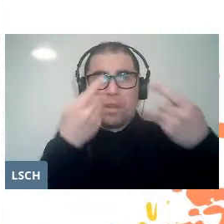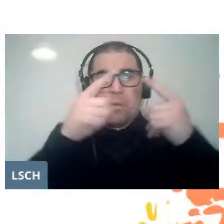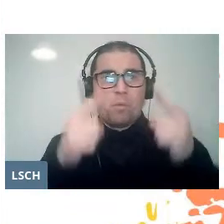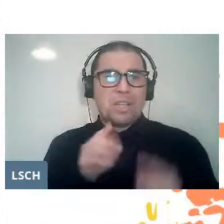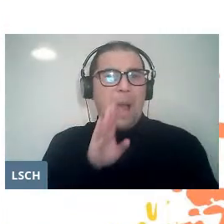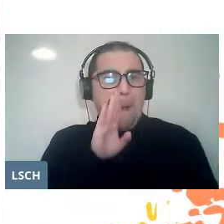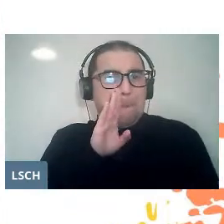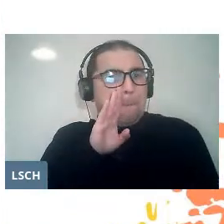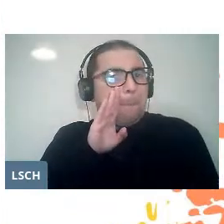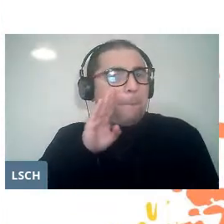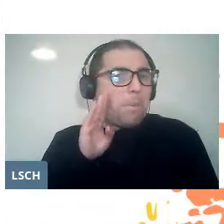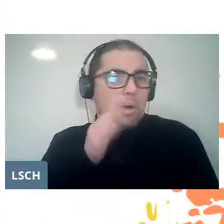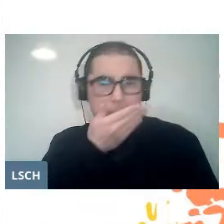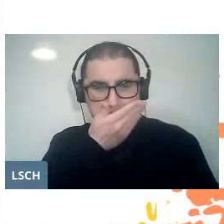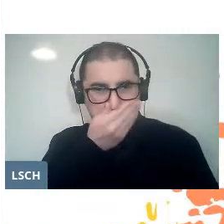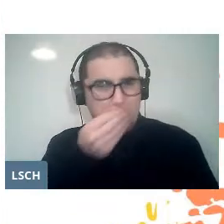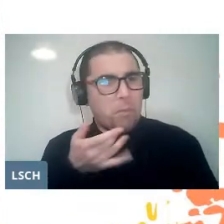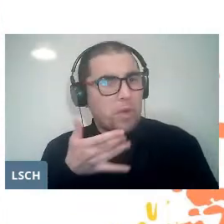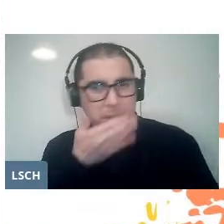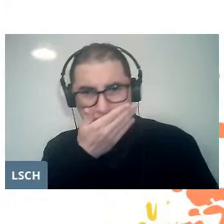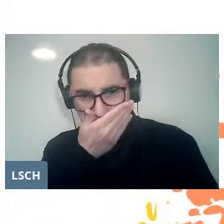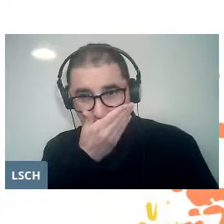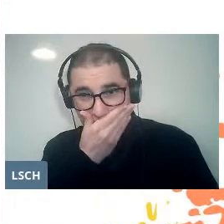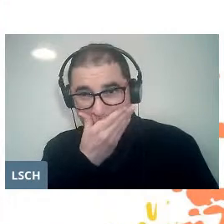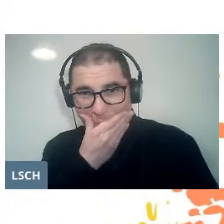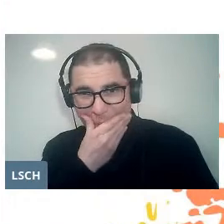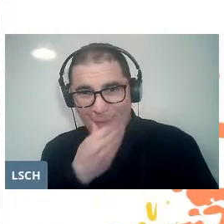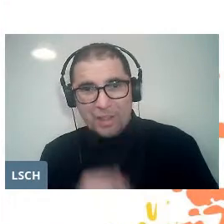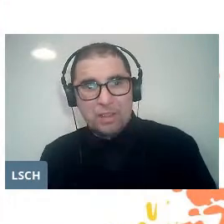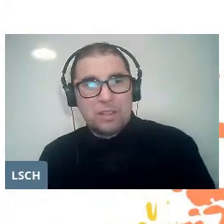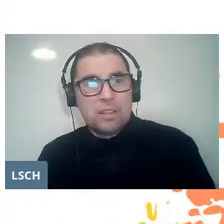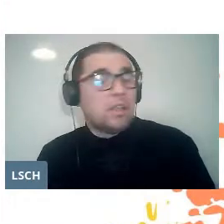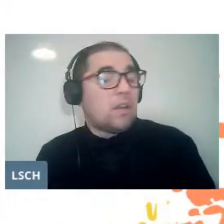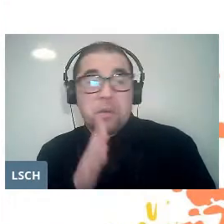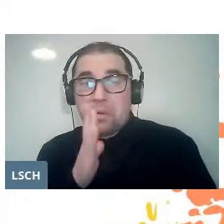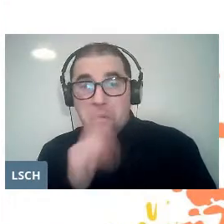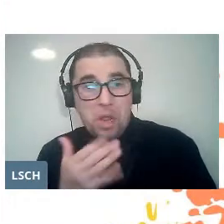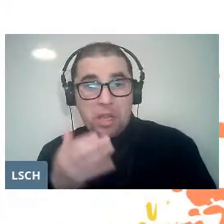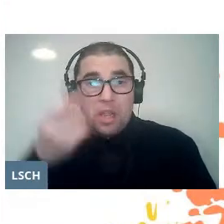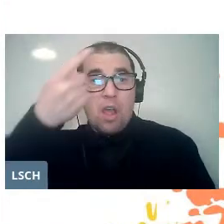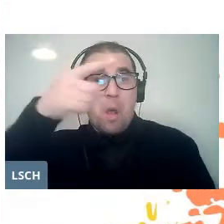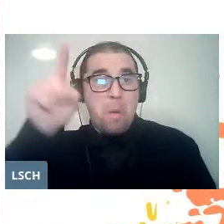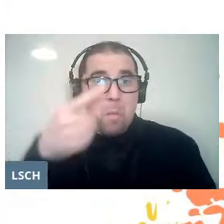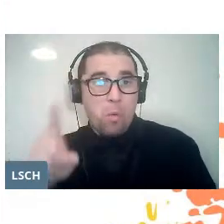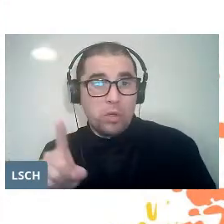with the understanding that, by the way, there is no music that is impure.